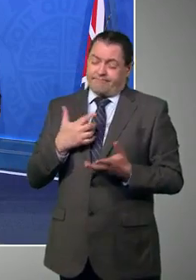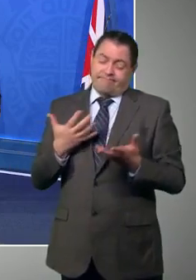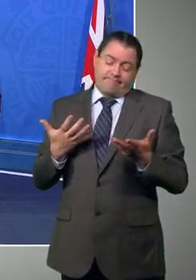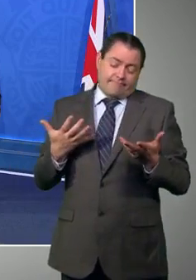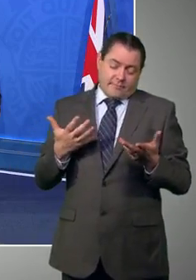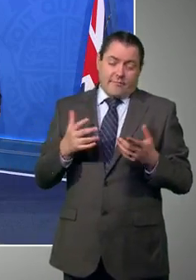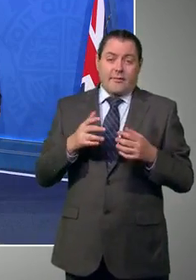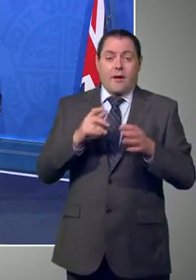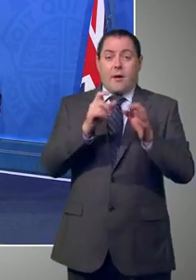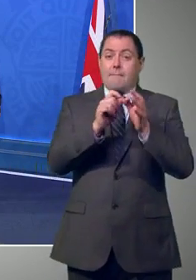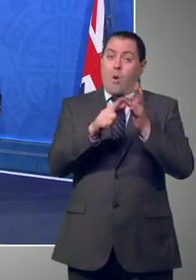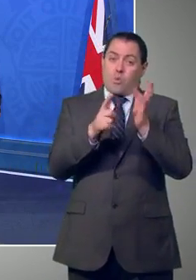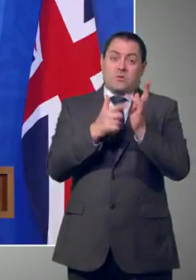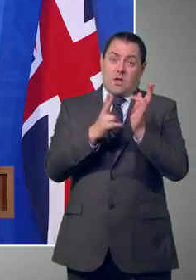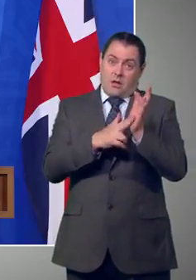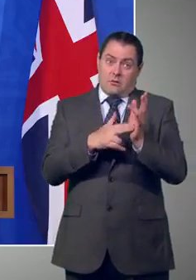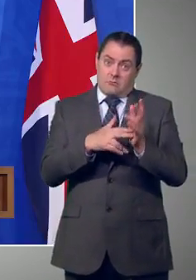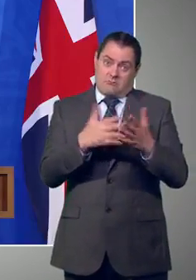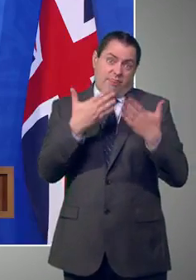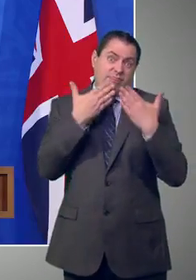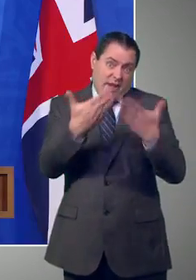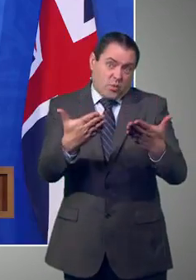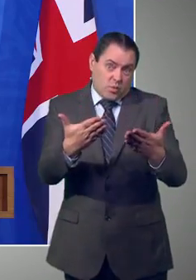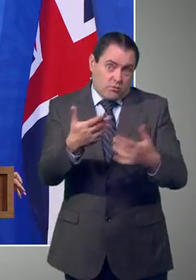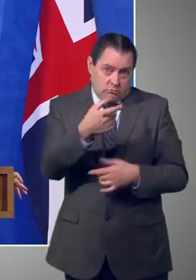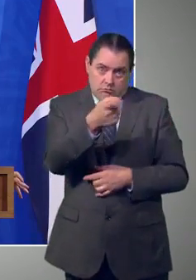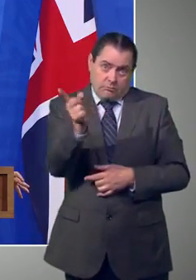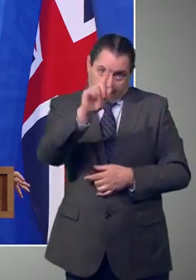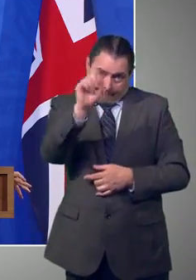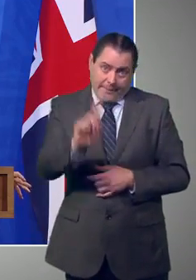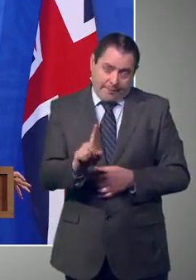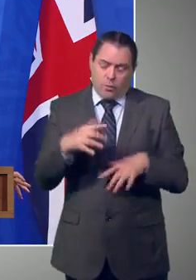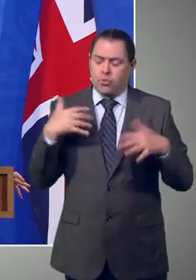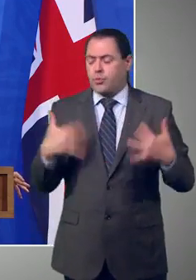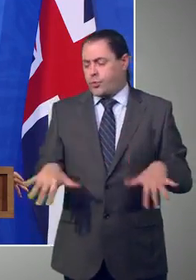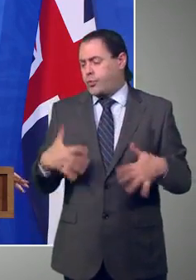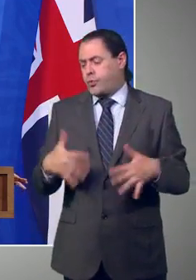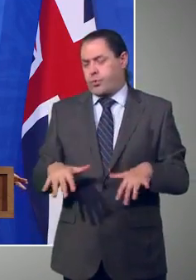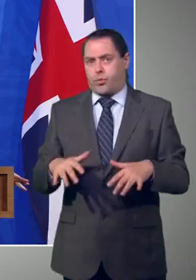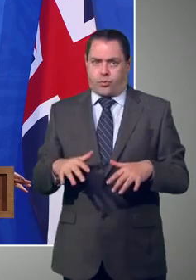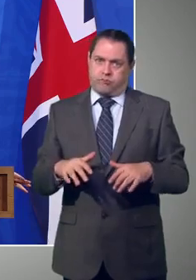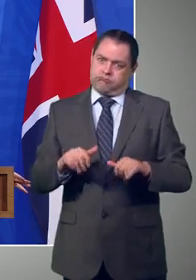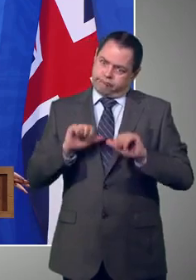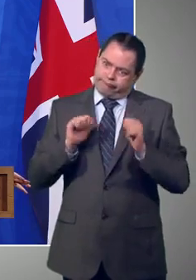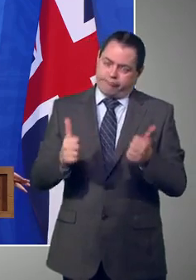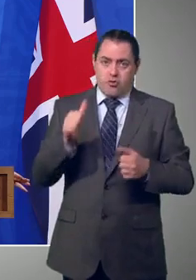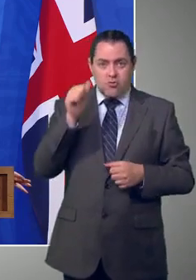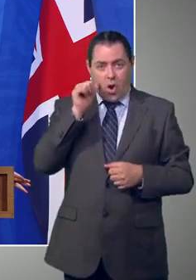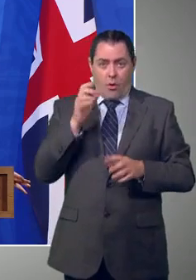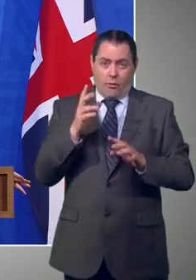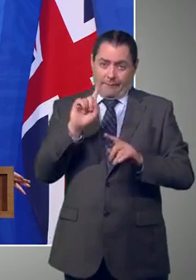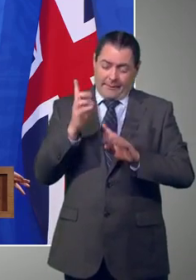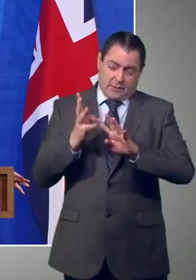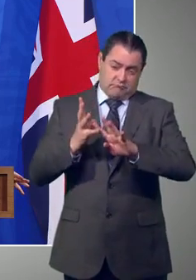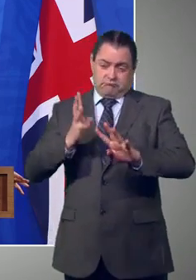Bolton have really stepped up and I'm very very grateful and you can see it in the queues of